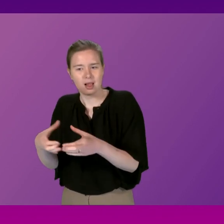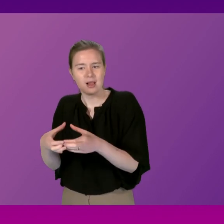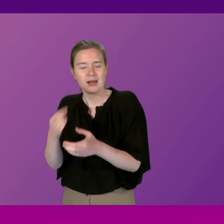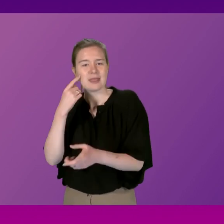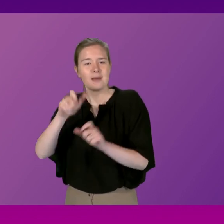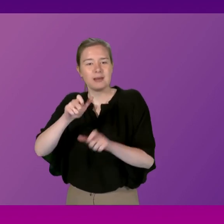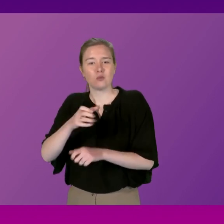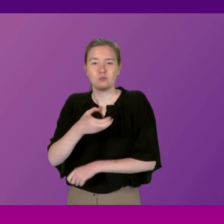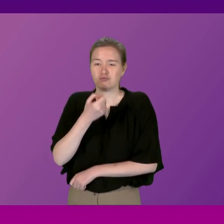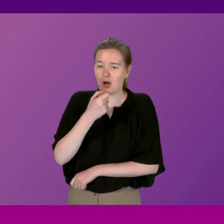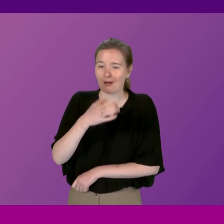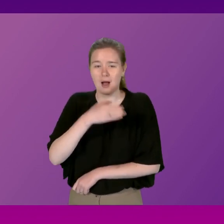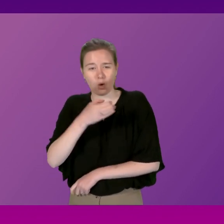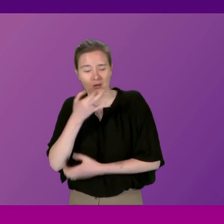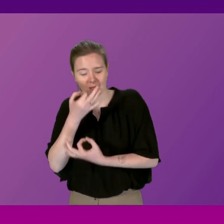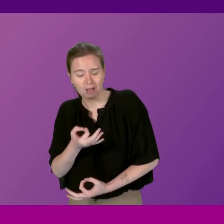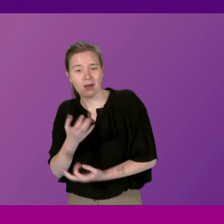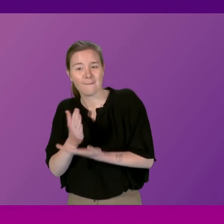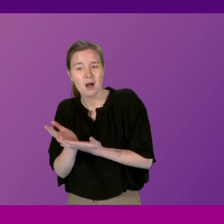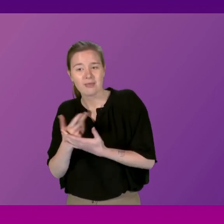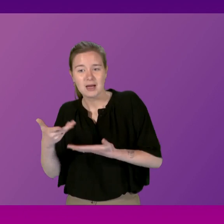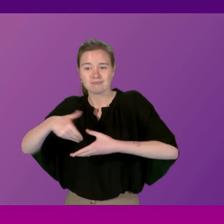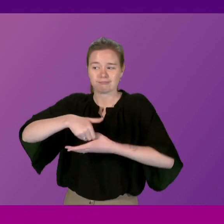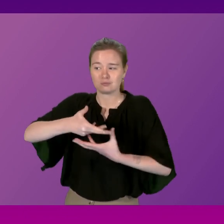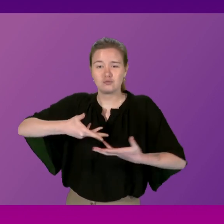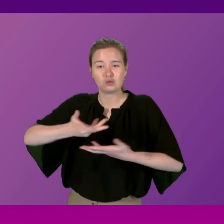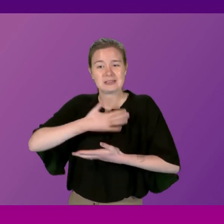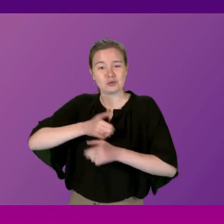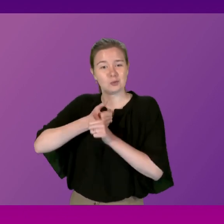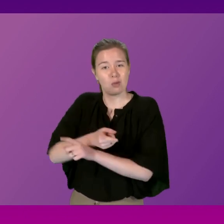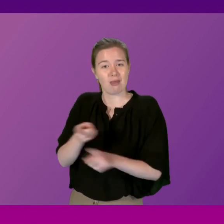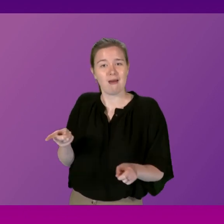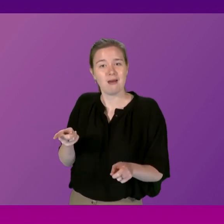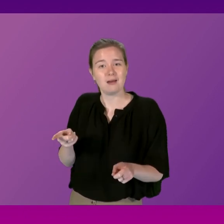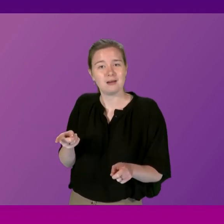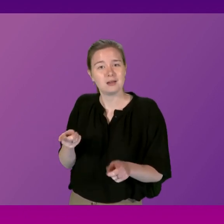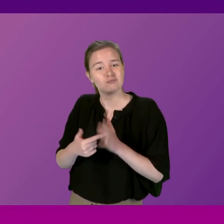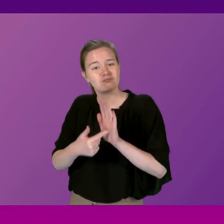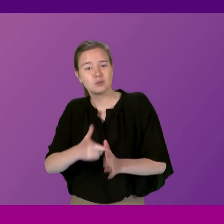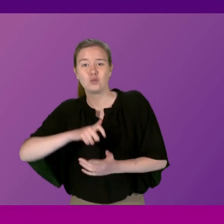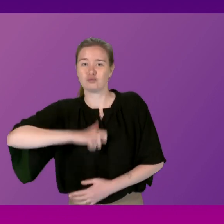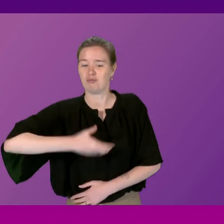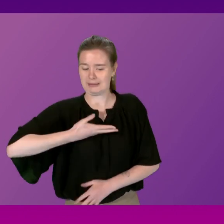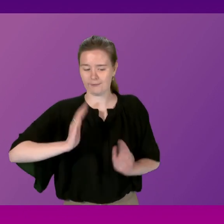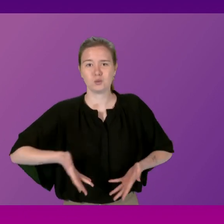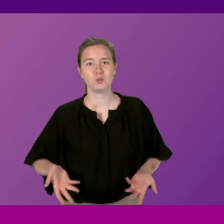people with drug and alcohol addiction are part of that. We need to support them and show them human rights.